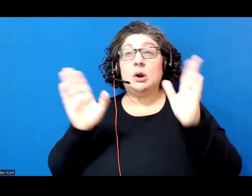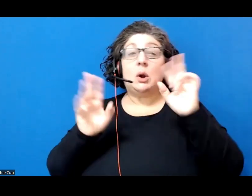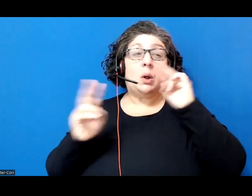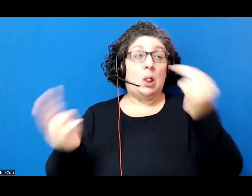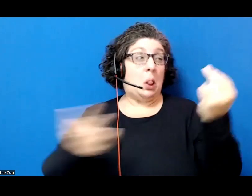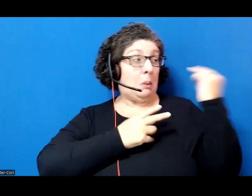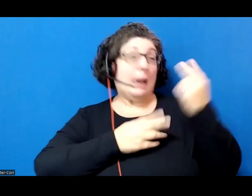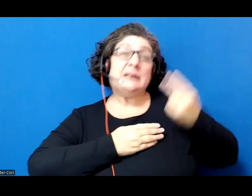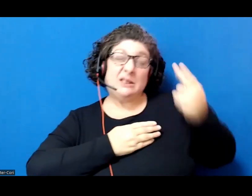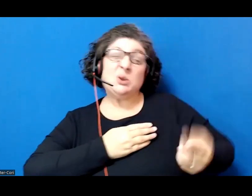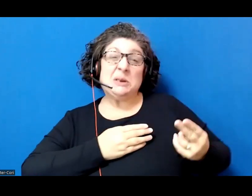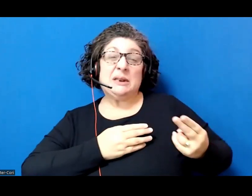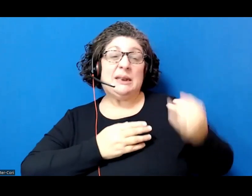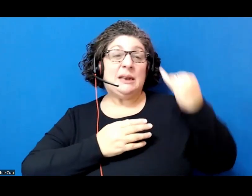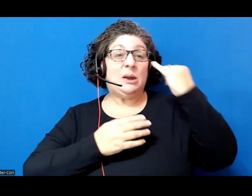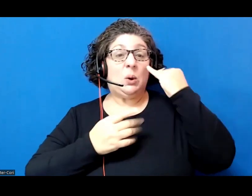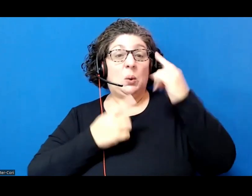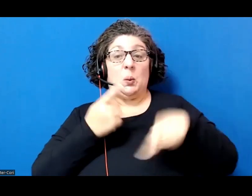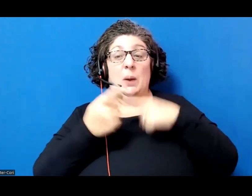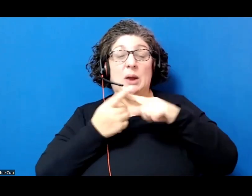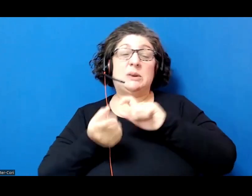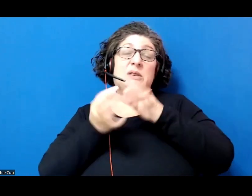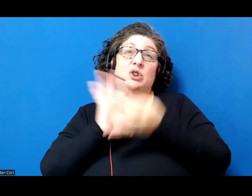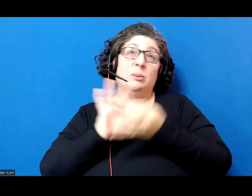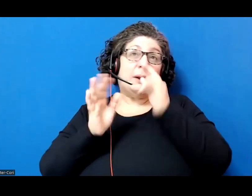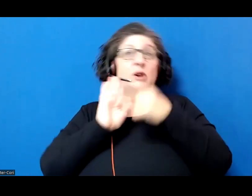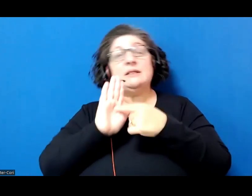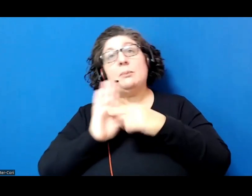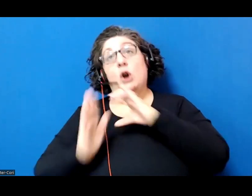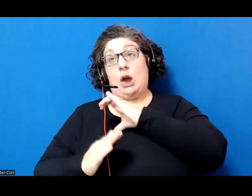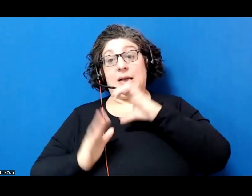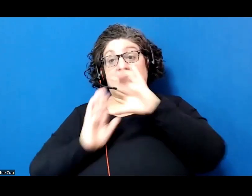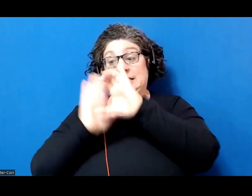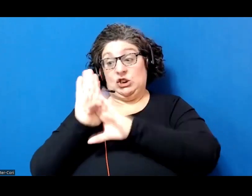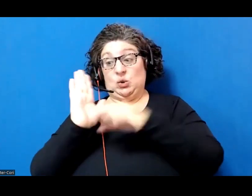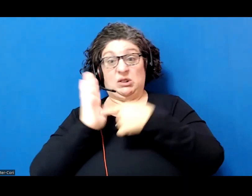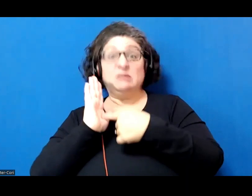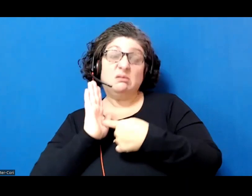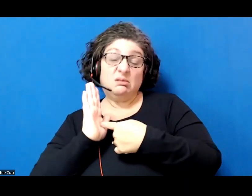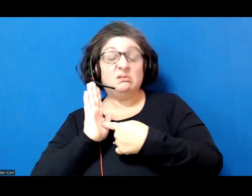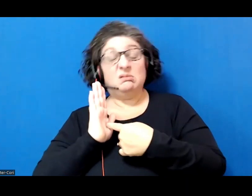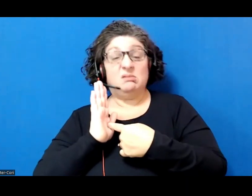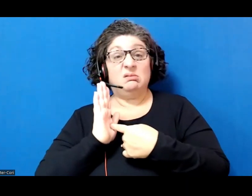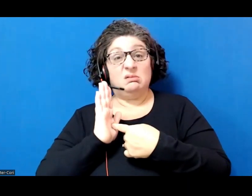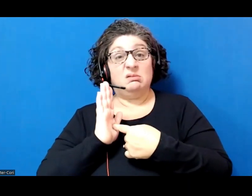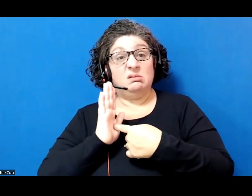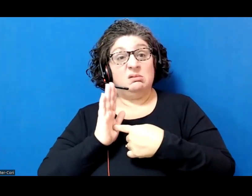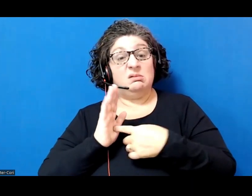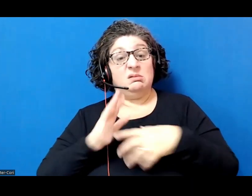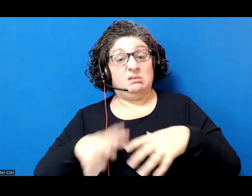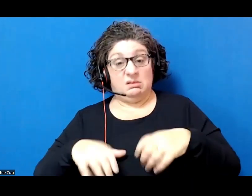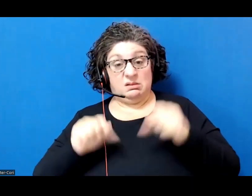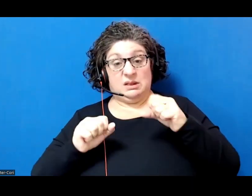when interpreting, for example, a constitution which, you know, taking up the dissent in